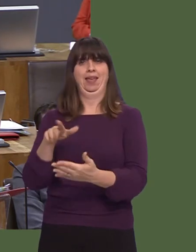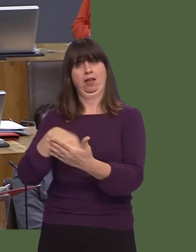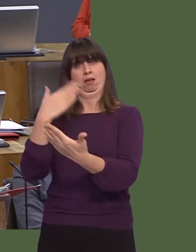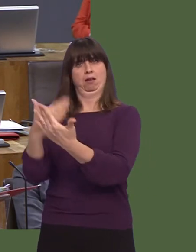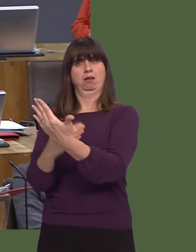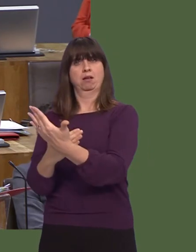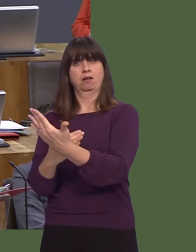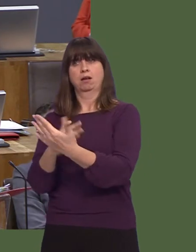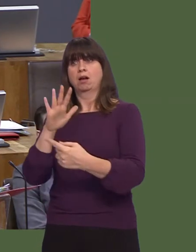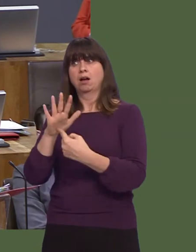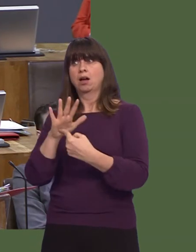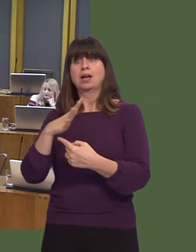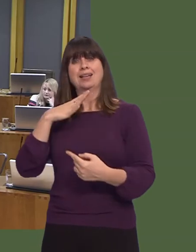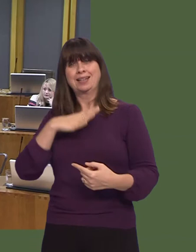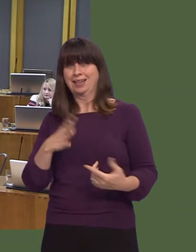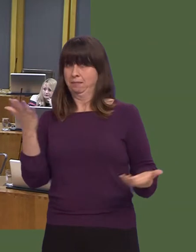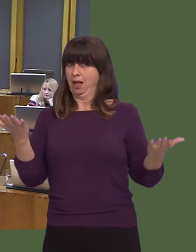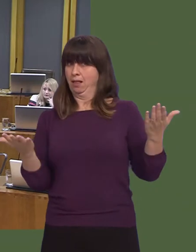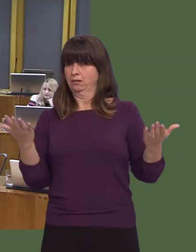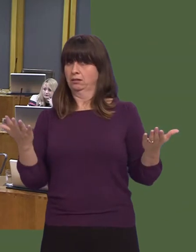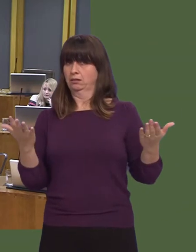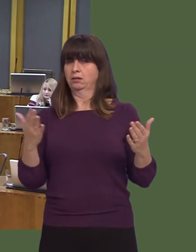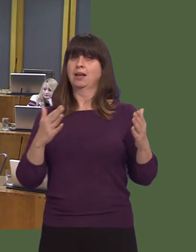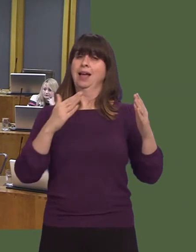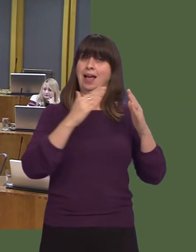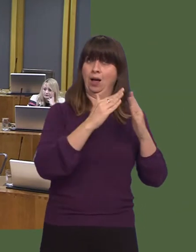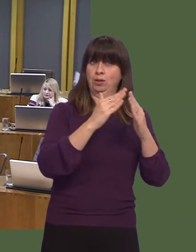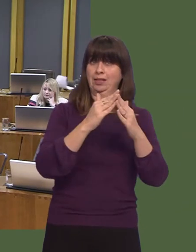that there is a proper balance between houses and the availability of housing according